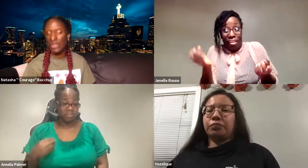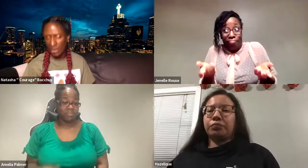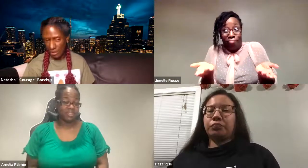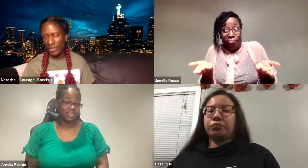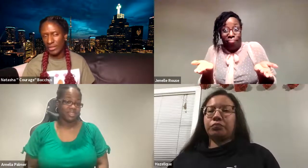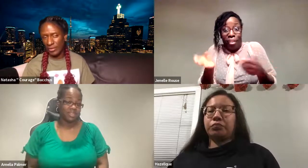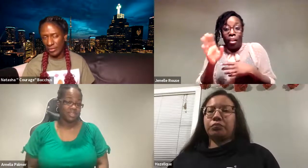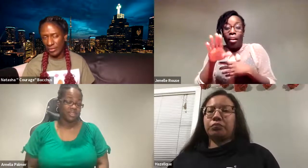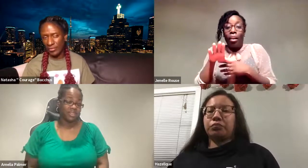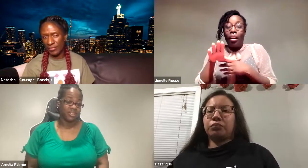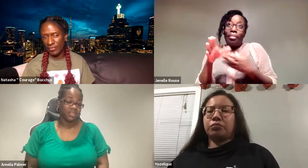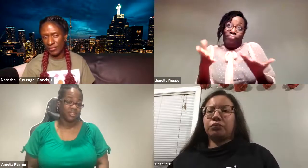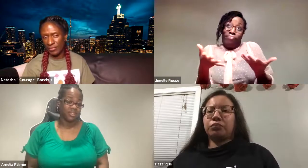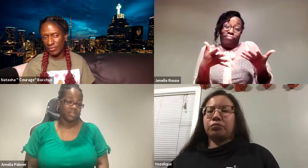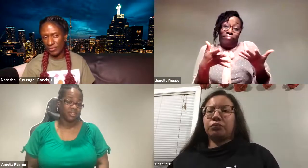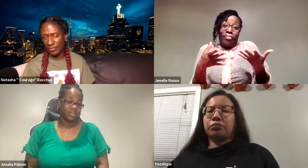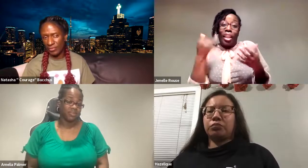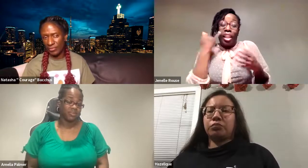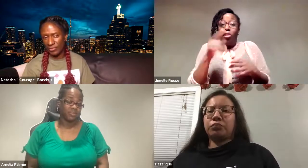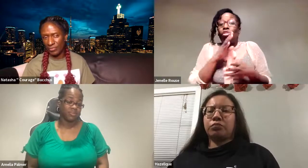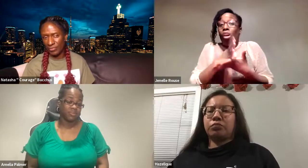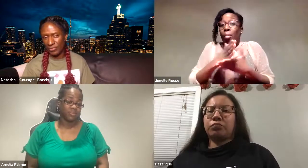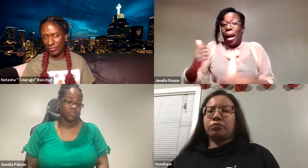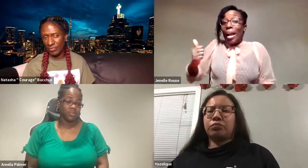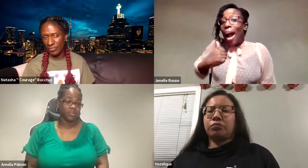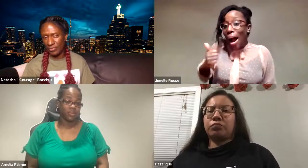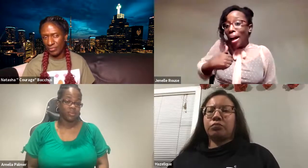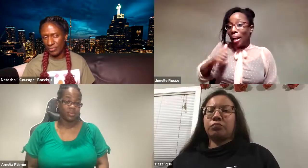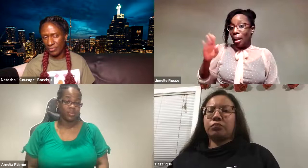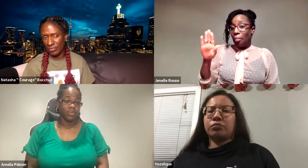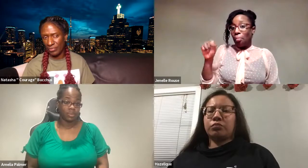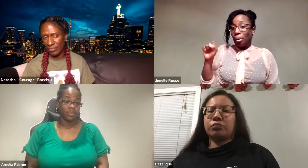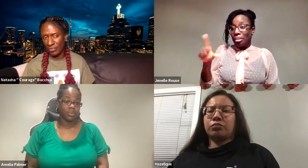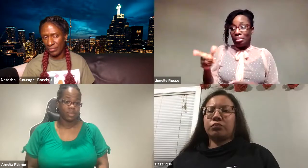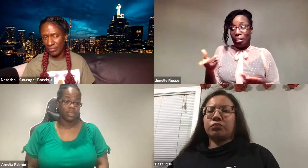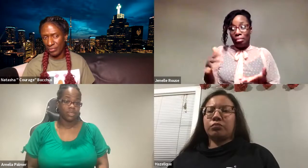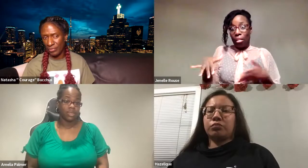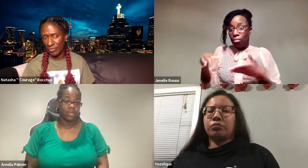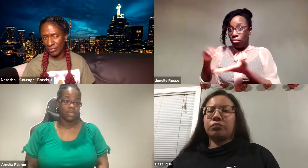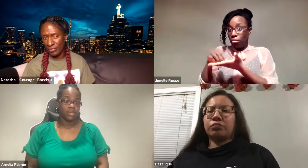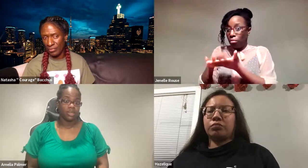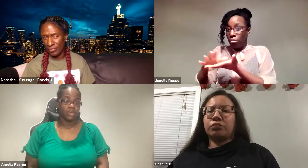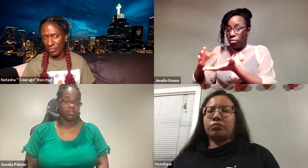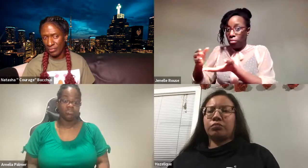i accept that responsibility because well when we're talking about canada's black american sign